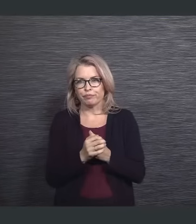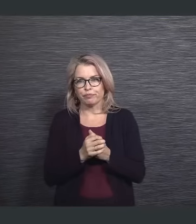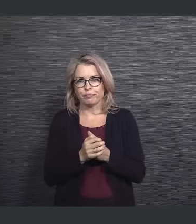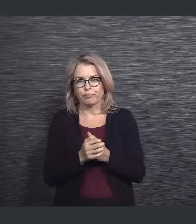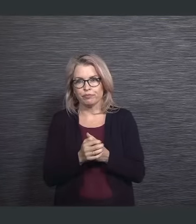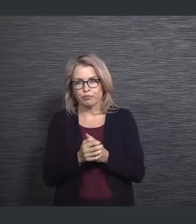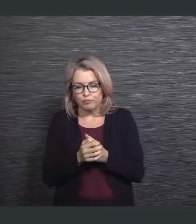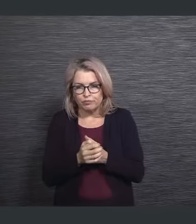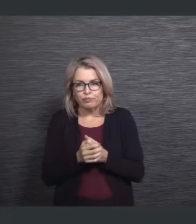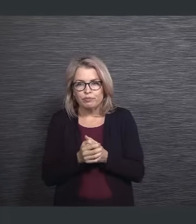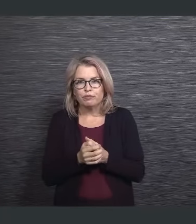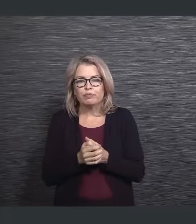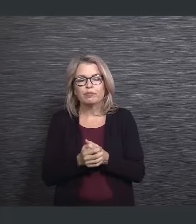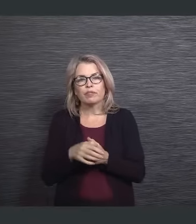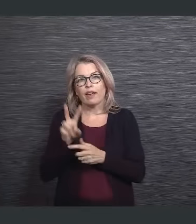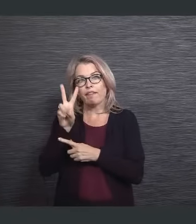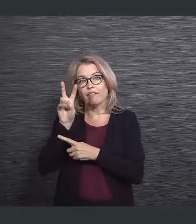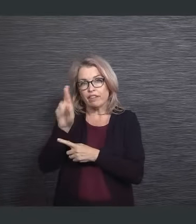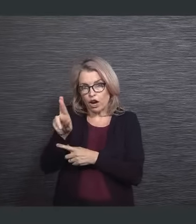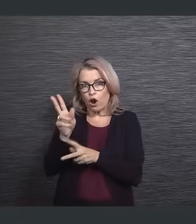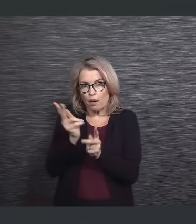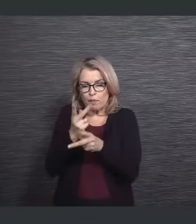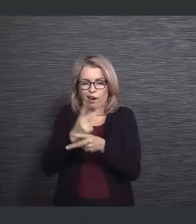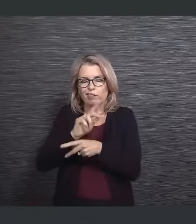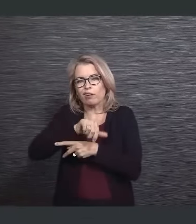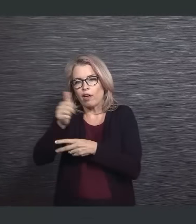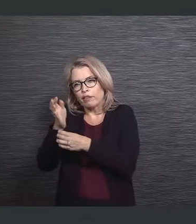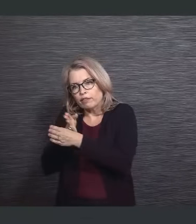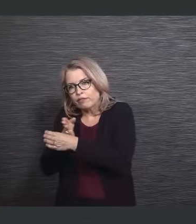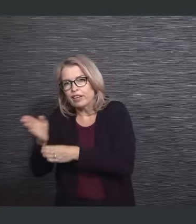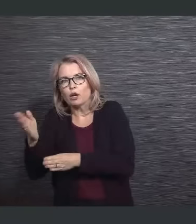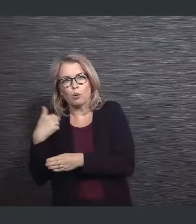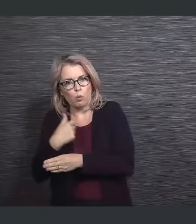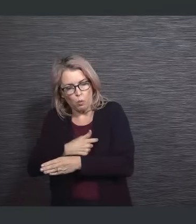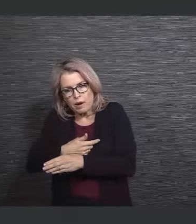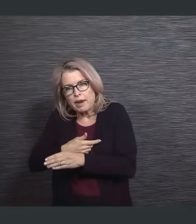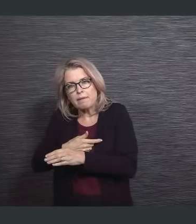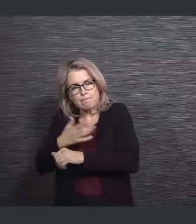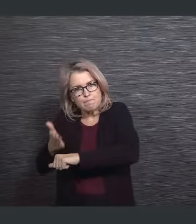Virtual production is another field we are strengthening to support creators.